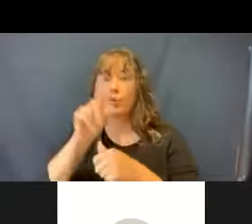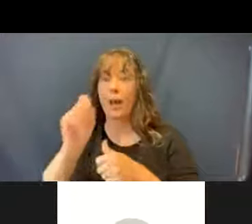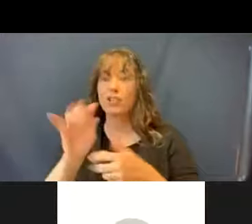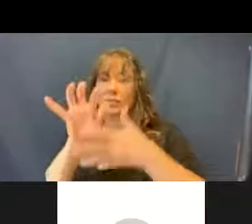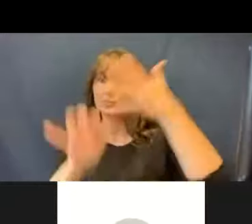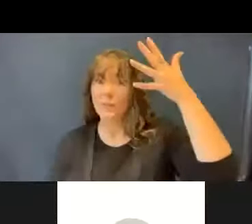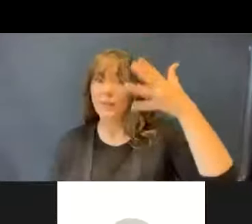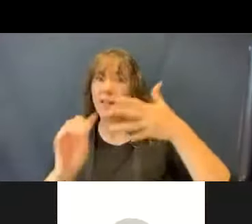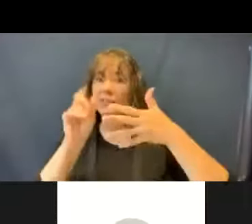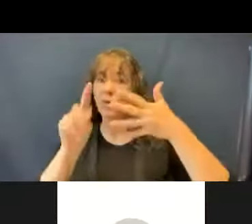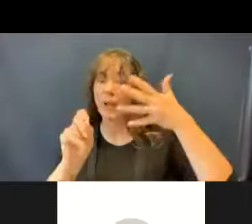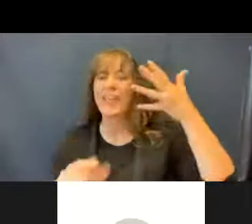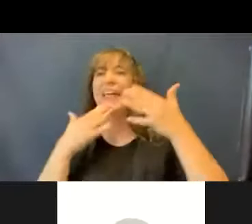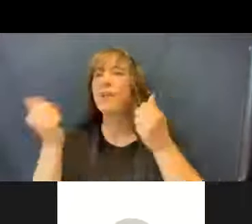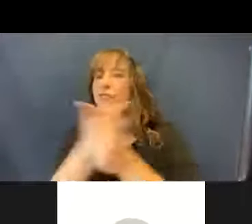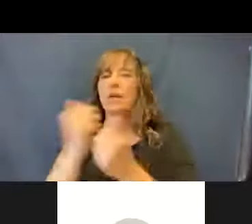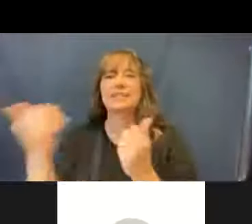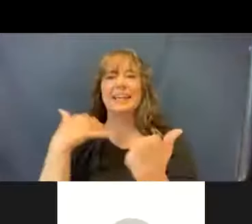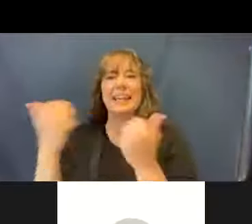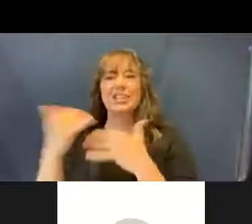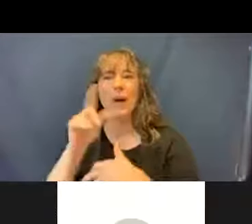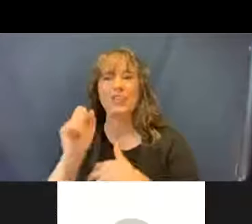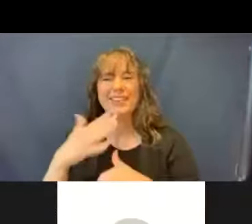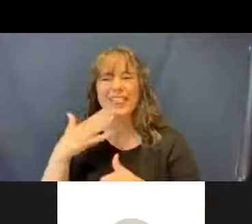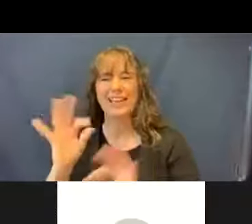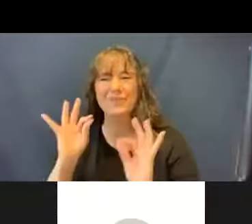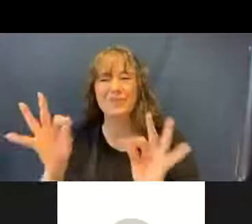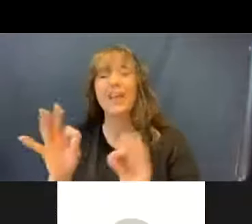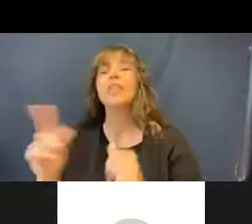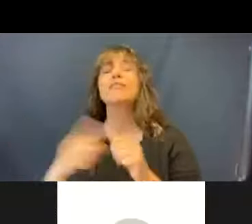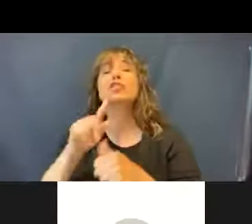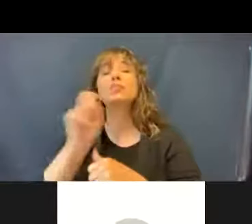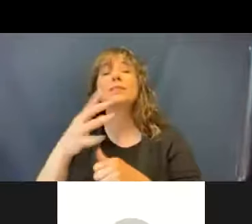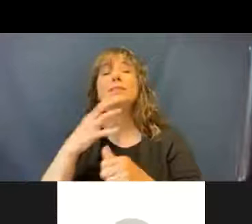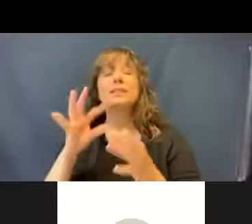thank you to everyone who submitted questions. And the first one is what benefits do you